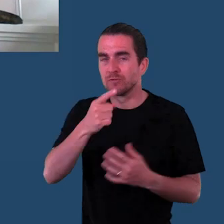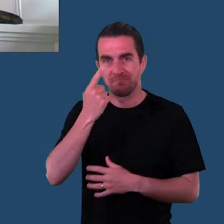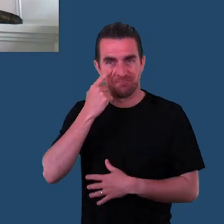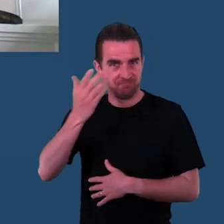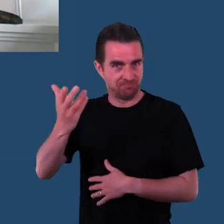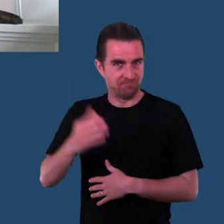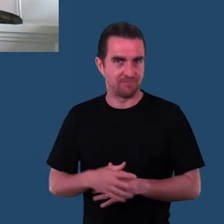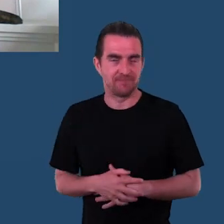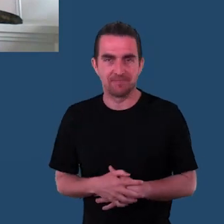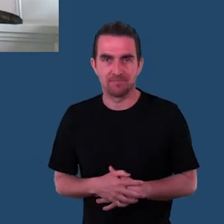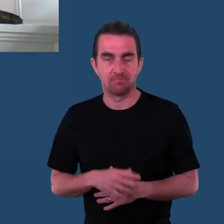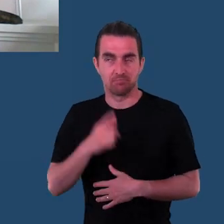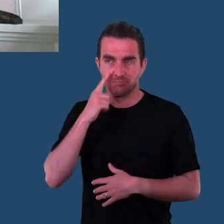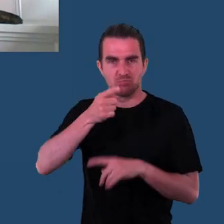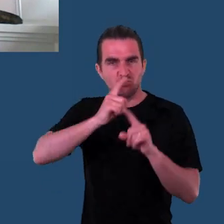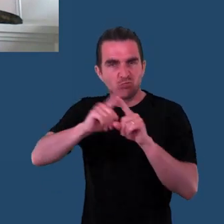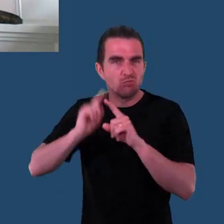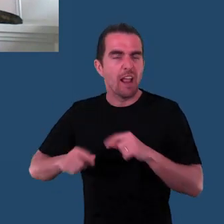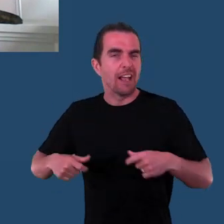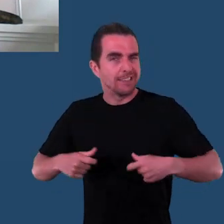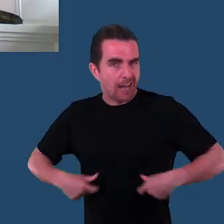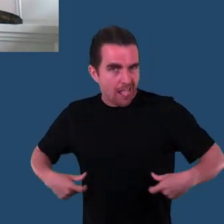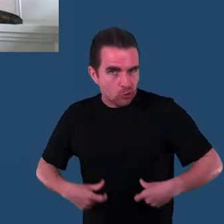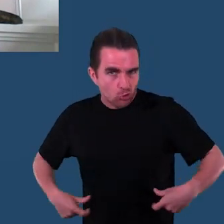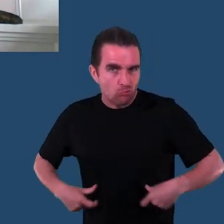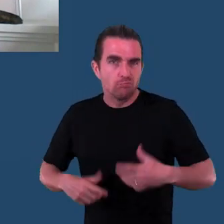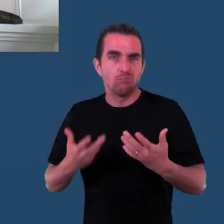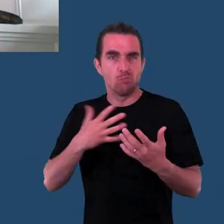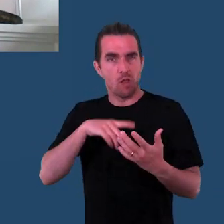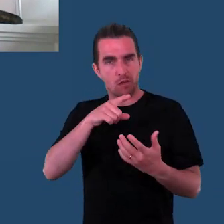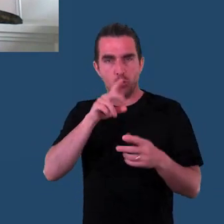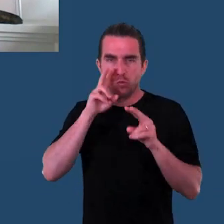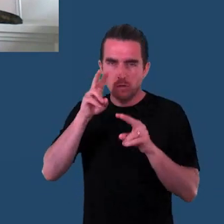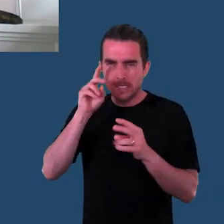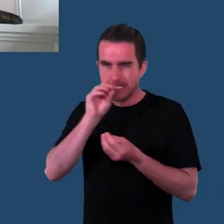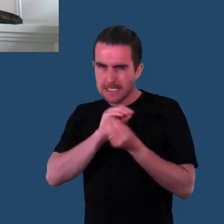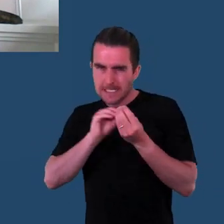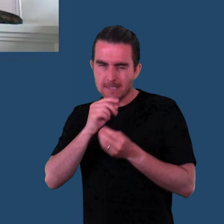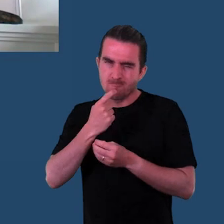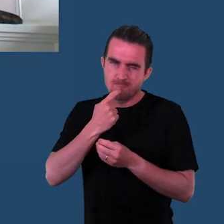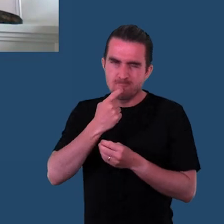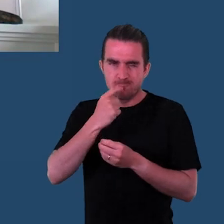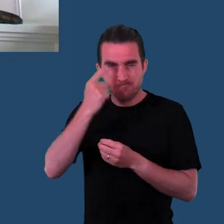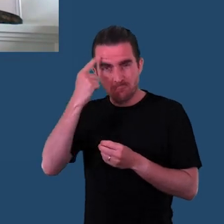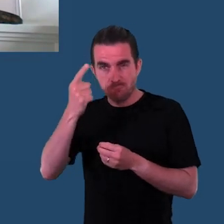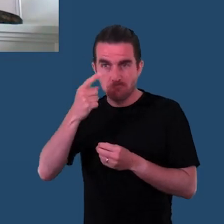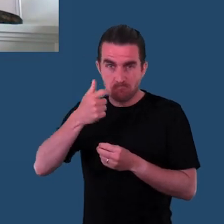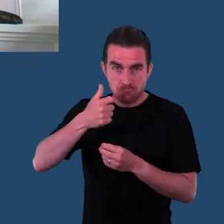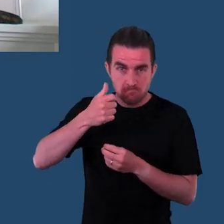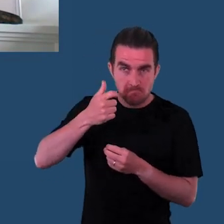We're gonna show you all a skeleton, and yeah I want you to guess, put in the comments,